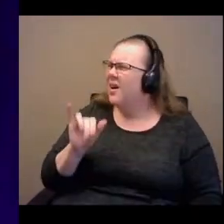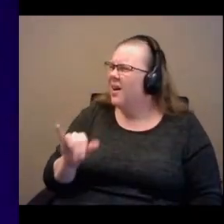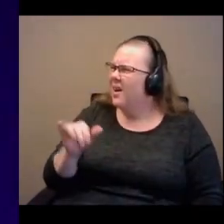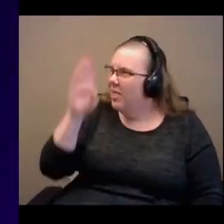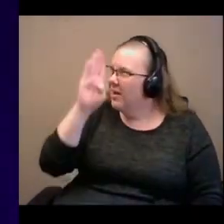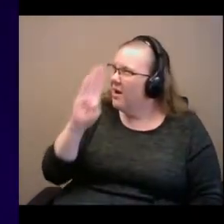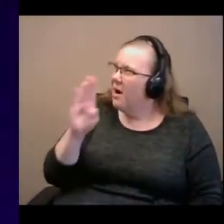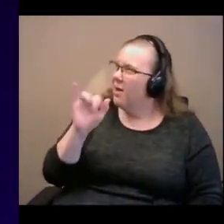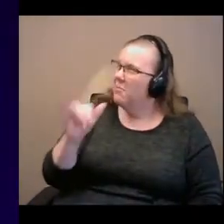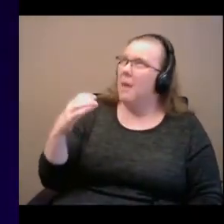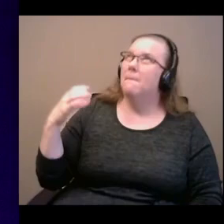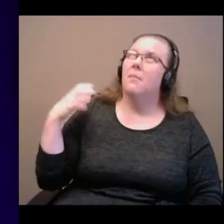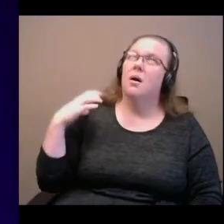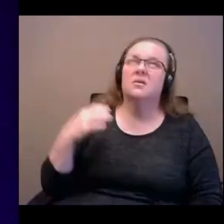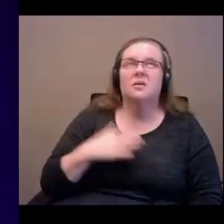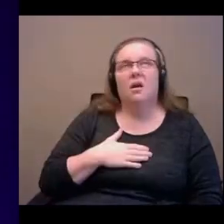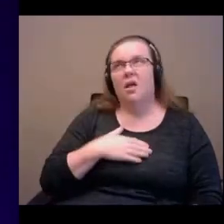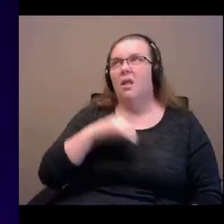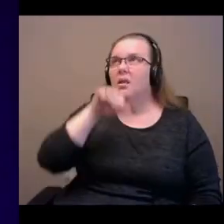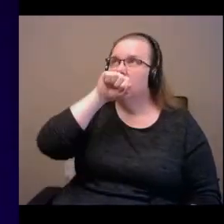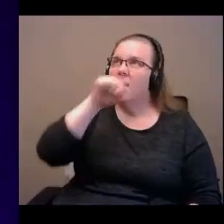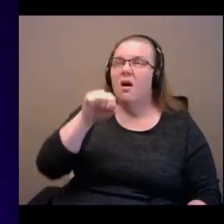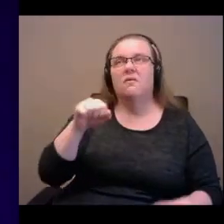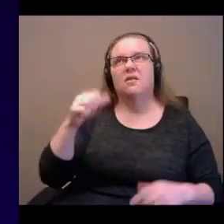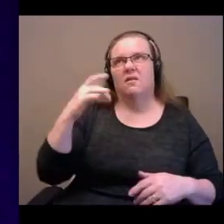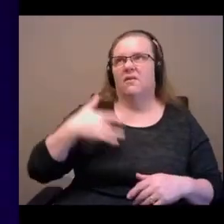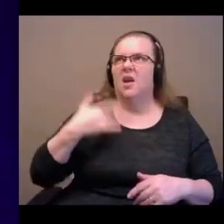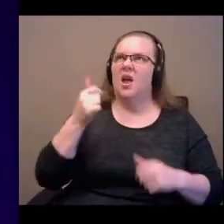“God…my boss loves feeling like everything is his idea.” I said, “You know, that’s really